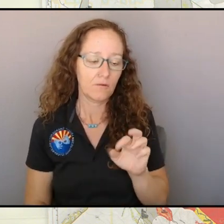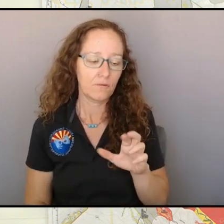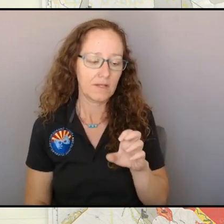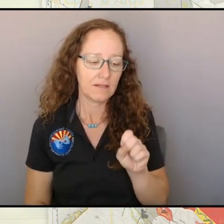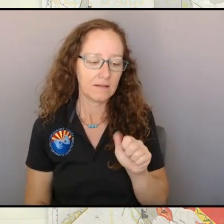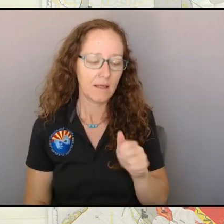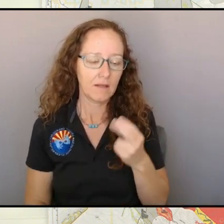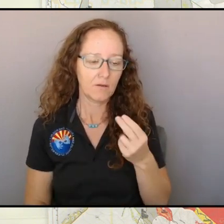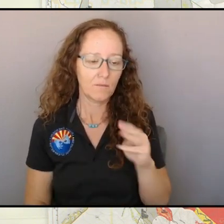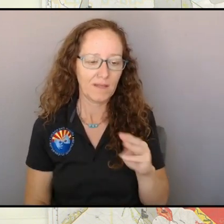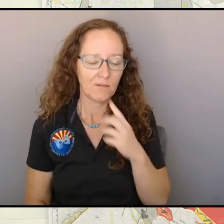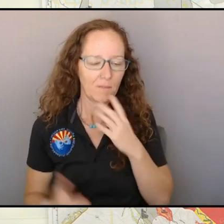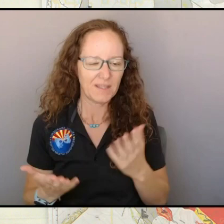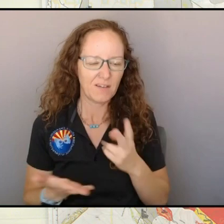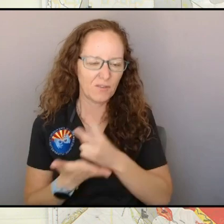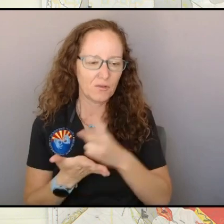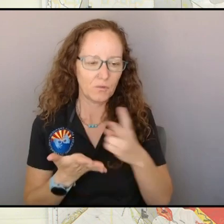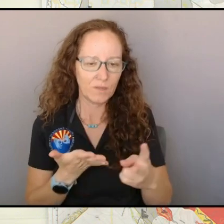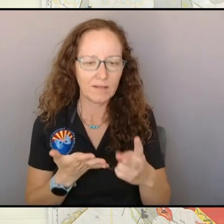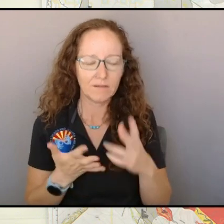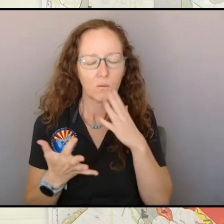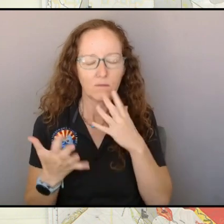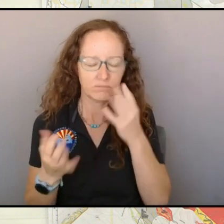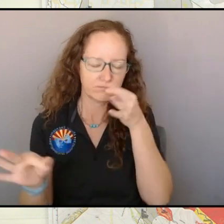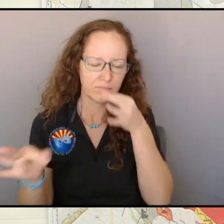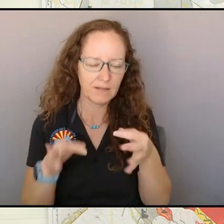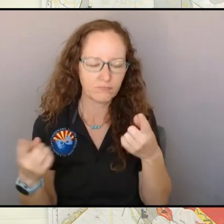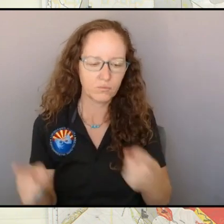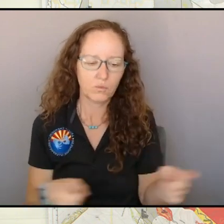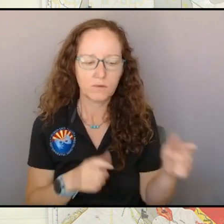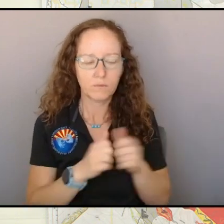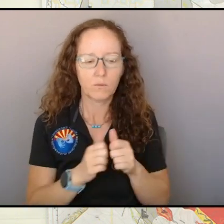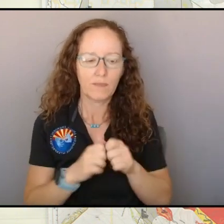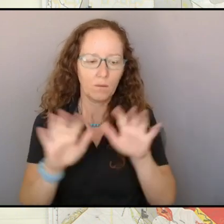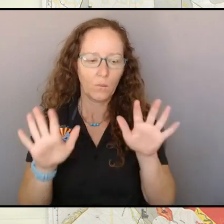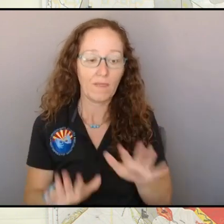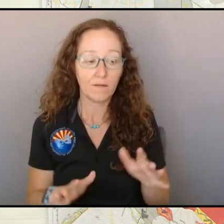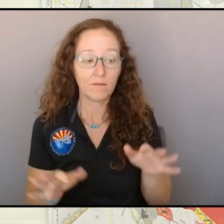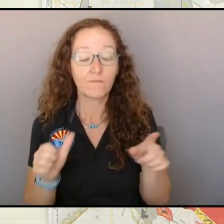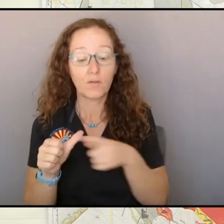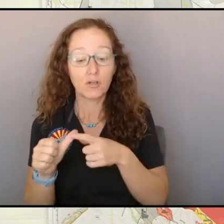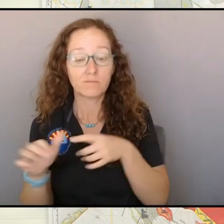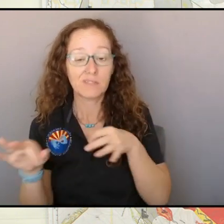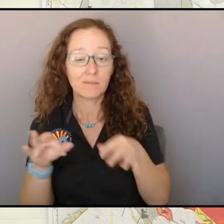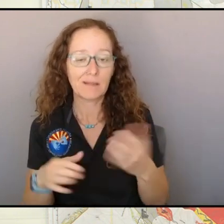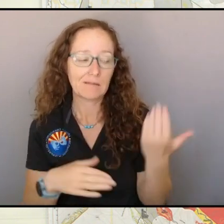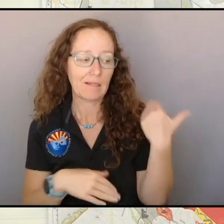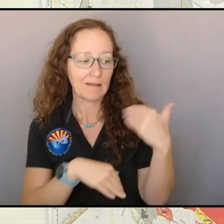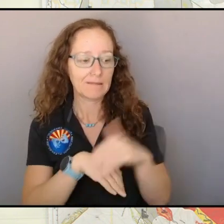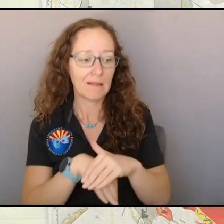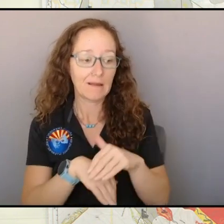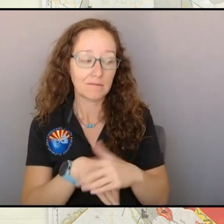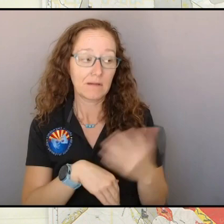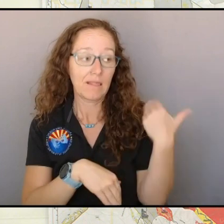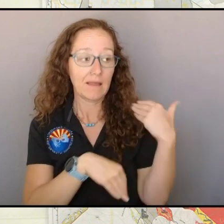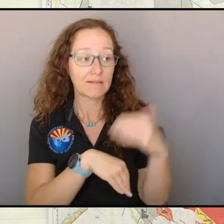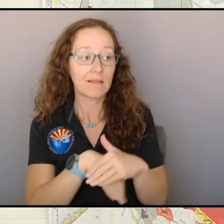with last night. Last night, we had a what we call a 'backdoor cold front'. That's a cold front that moves in from the